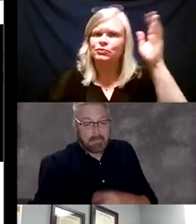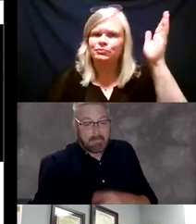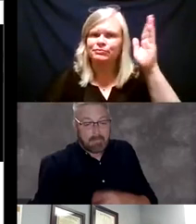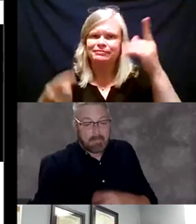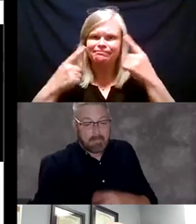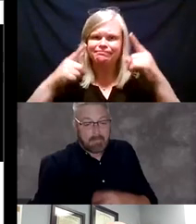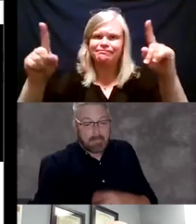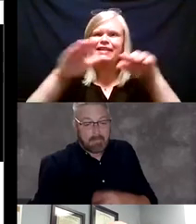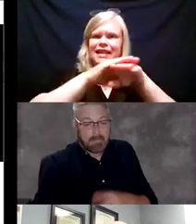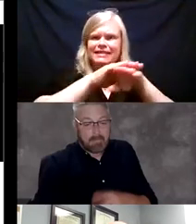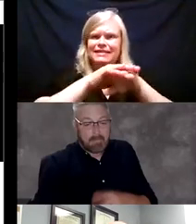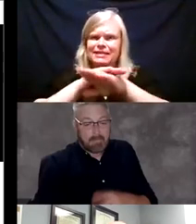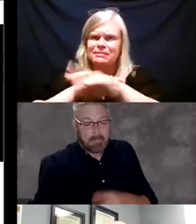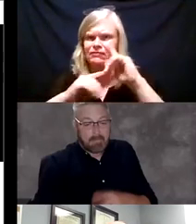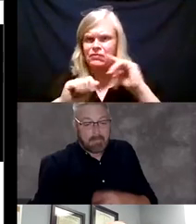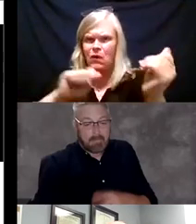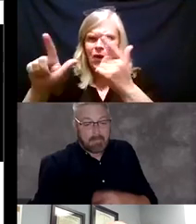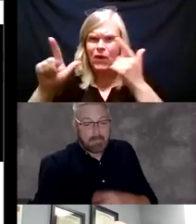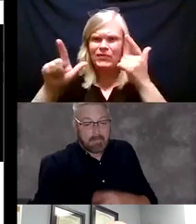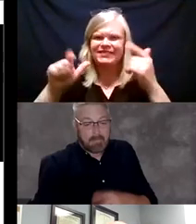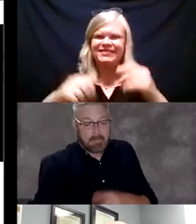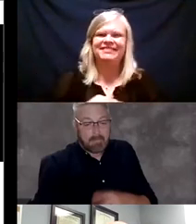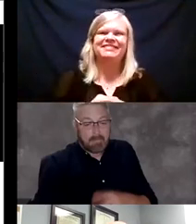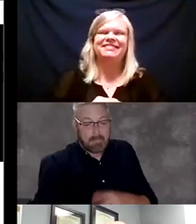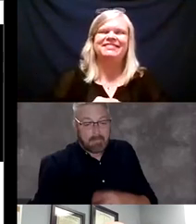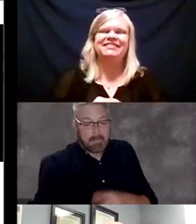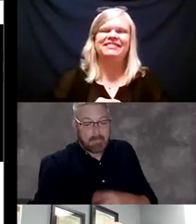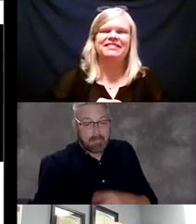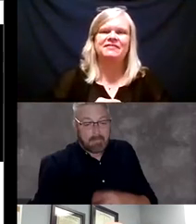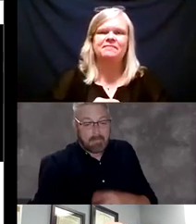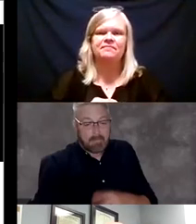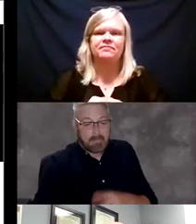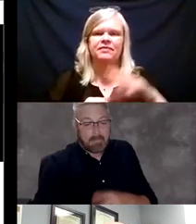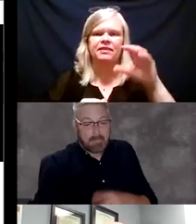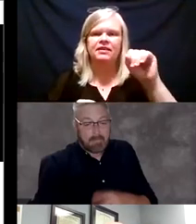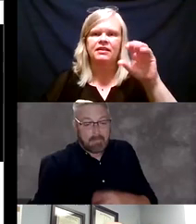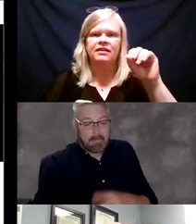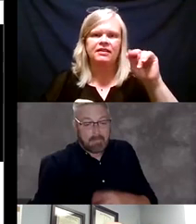FOR EVERYBODY. >> THANK YOU FOR YOUR PATIENCE,